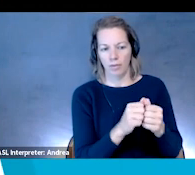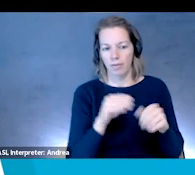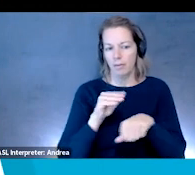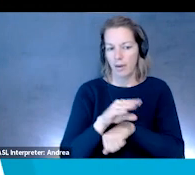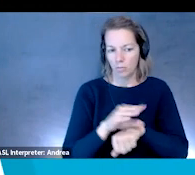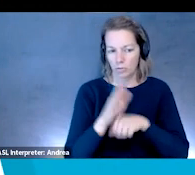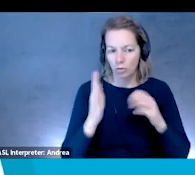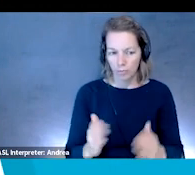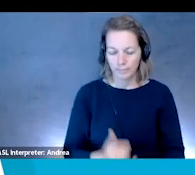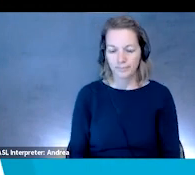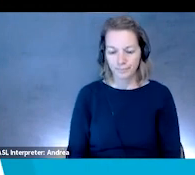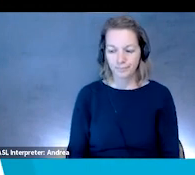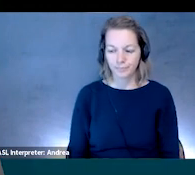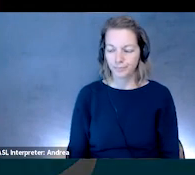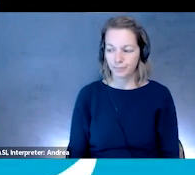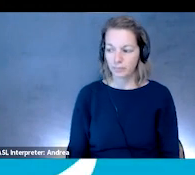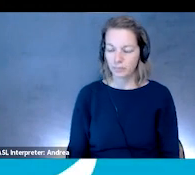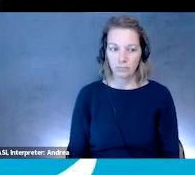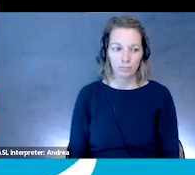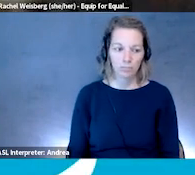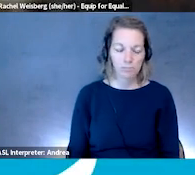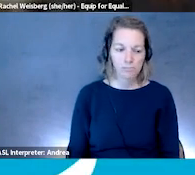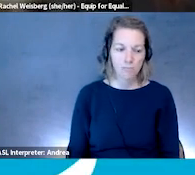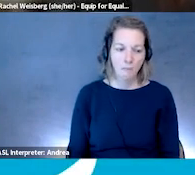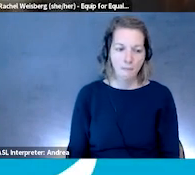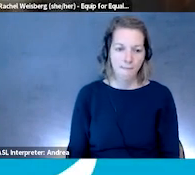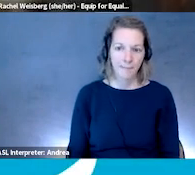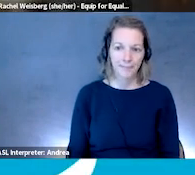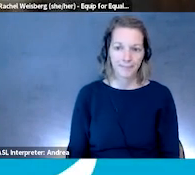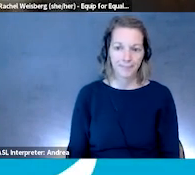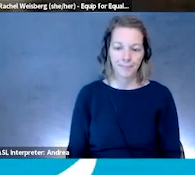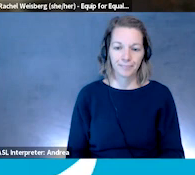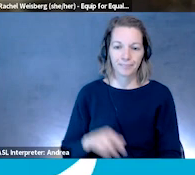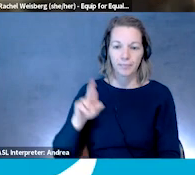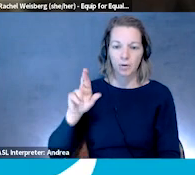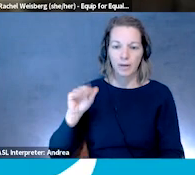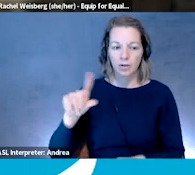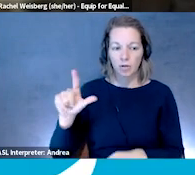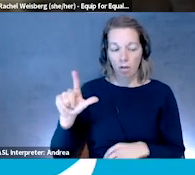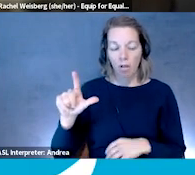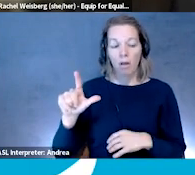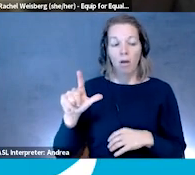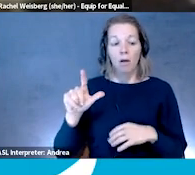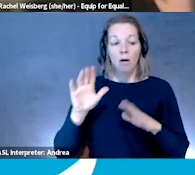SURE OUR CLIENTS ARE GETTING THEIR GOALS MET AND ALSO HAVING A GOOD RELATIONSHIPS WITH THEIR